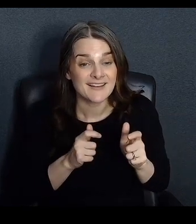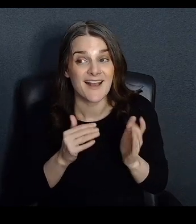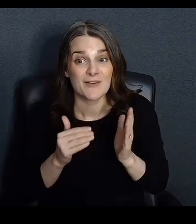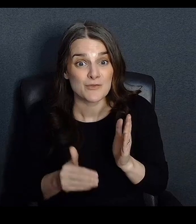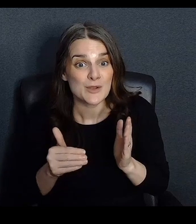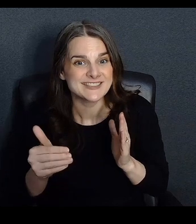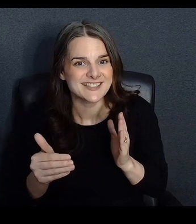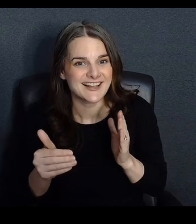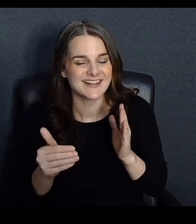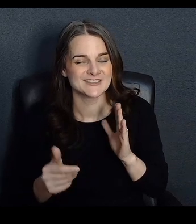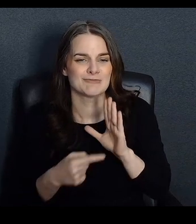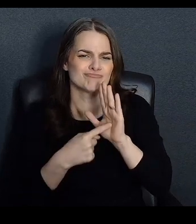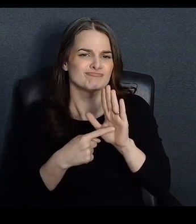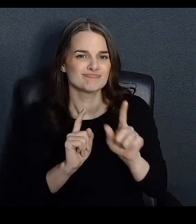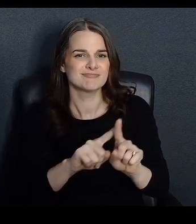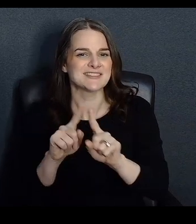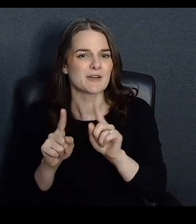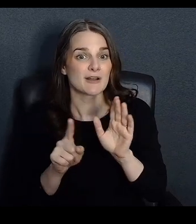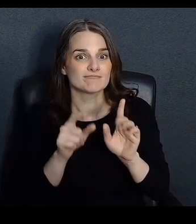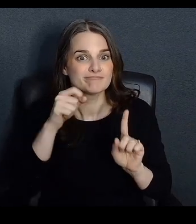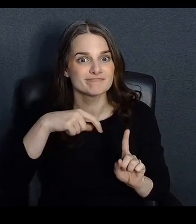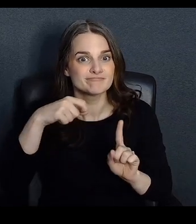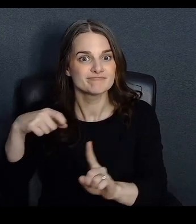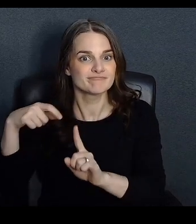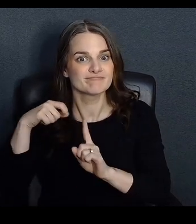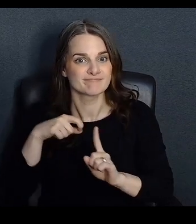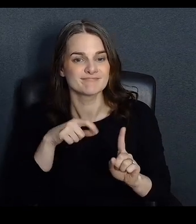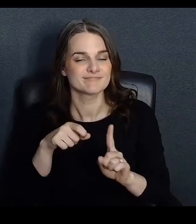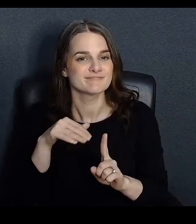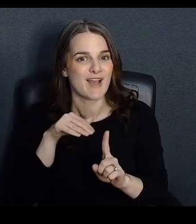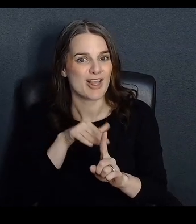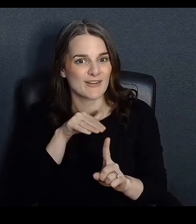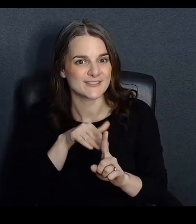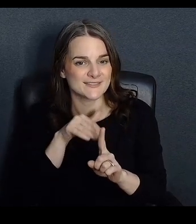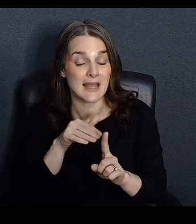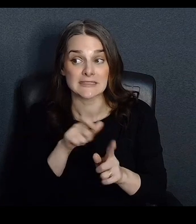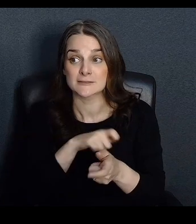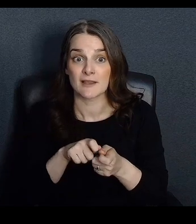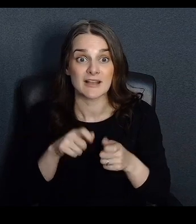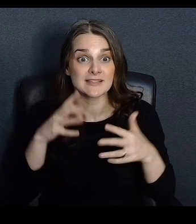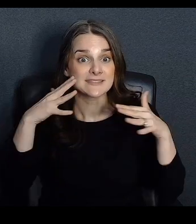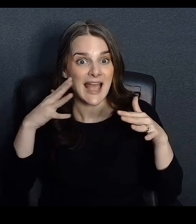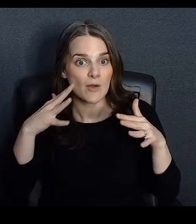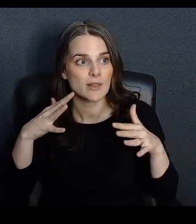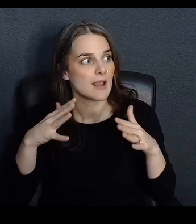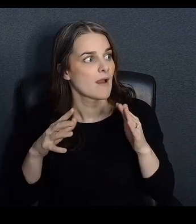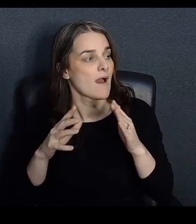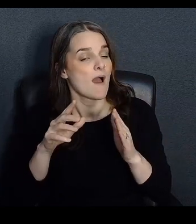in order to indicate different alerts. So if there's a specific sound, if there's a fire alarm